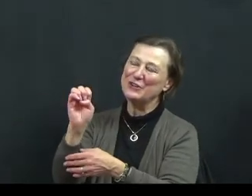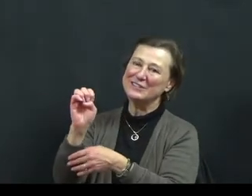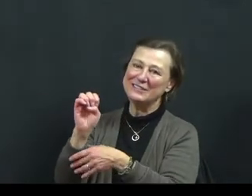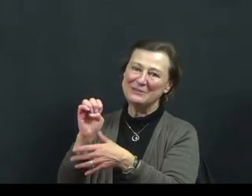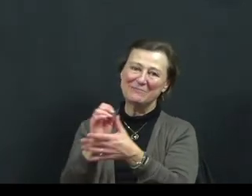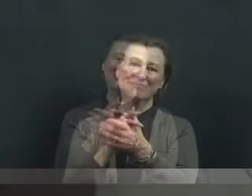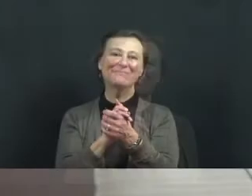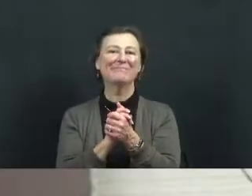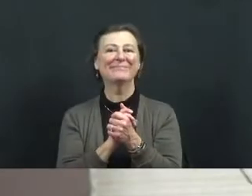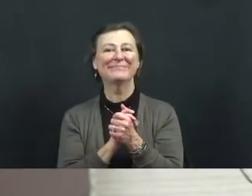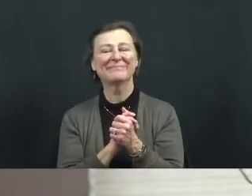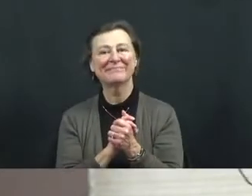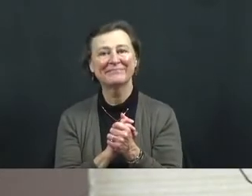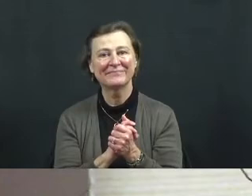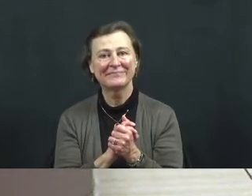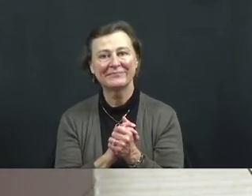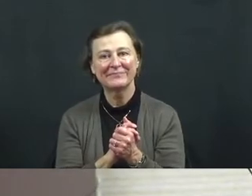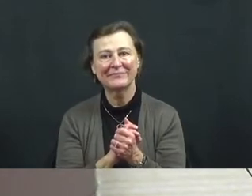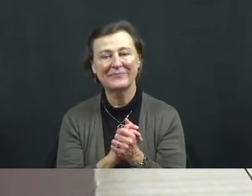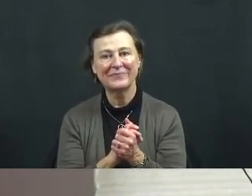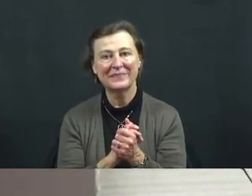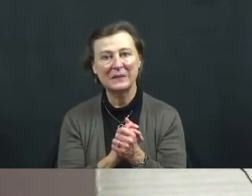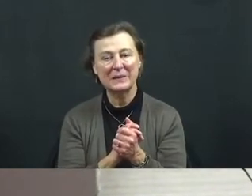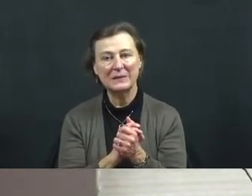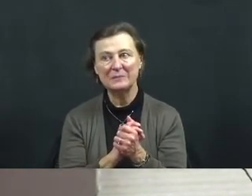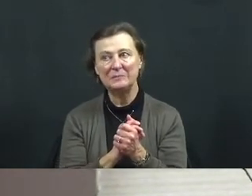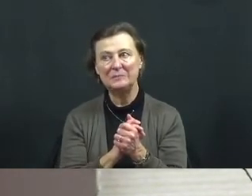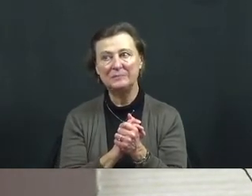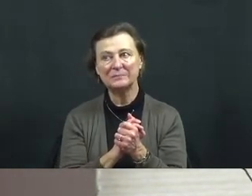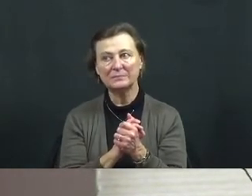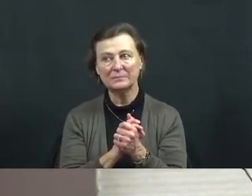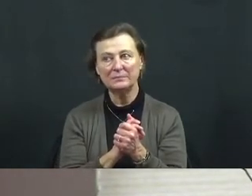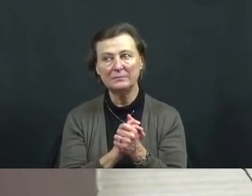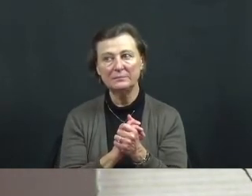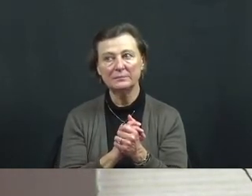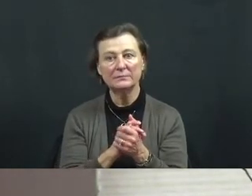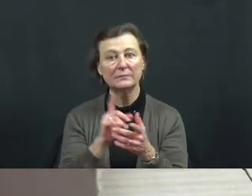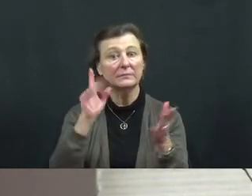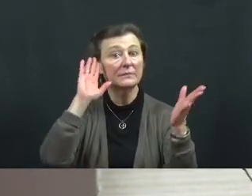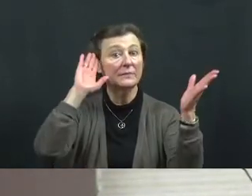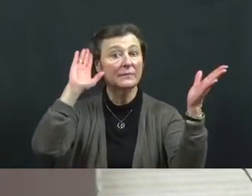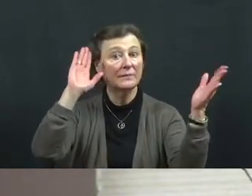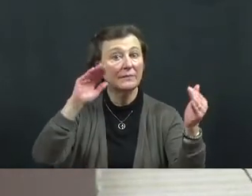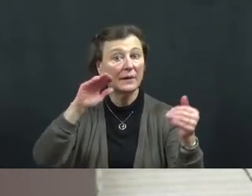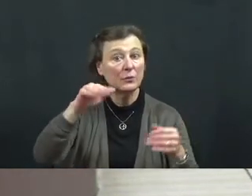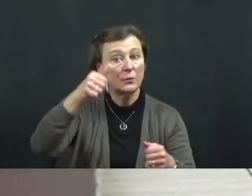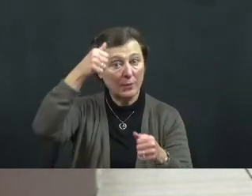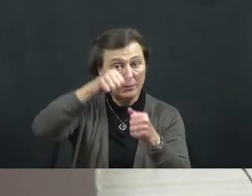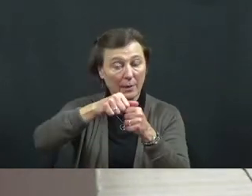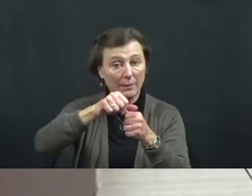You may remember my talk last week about tuits.